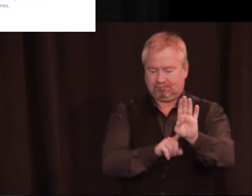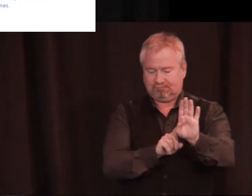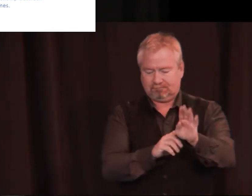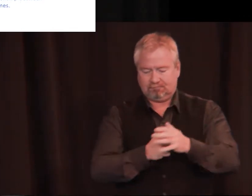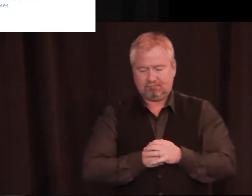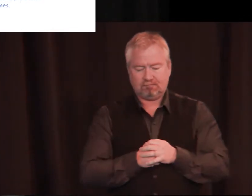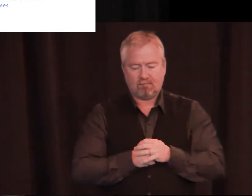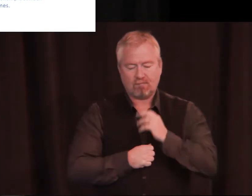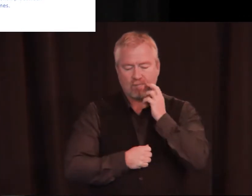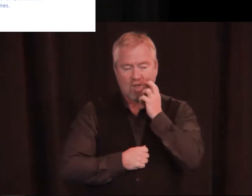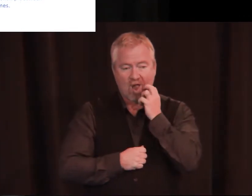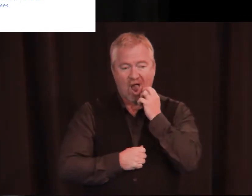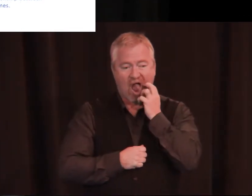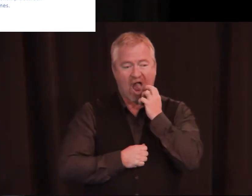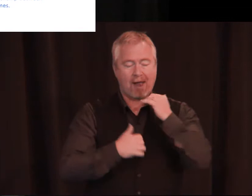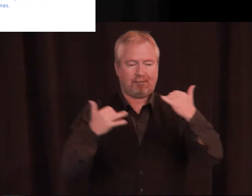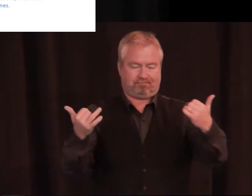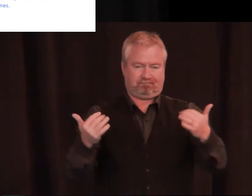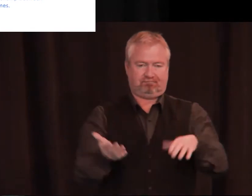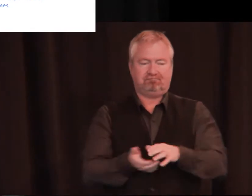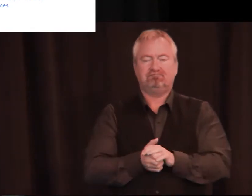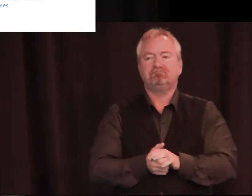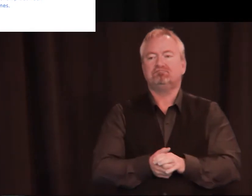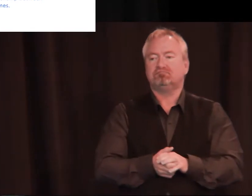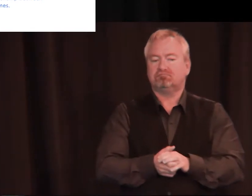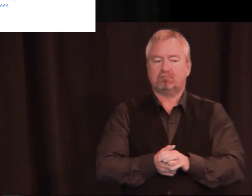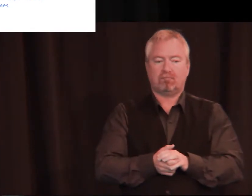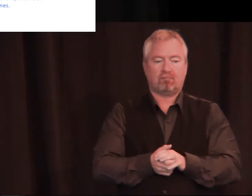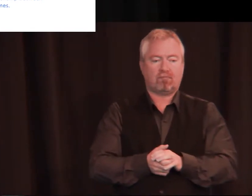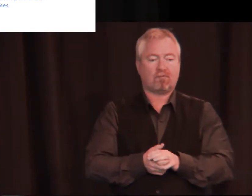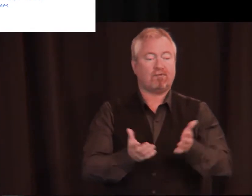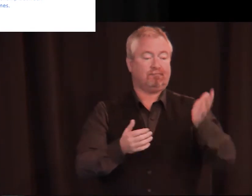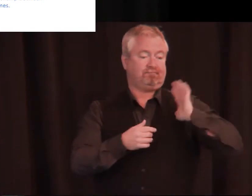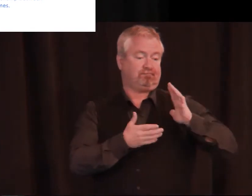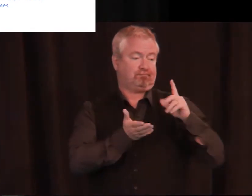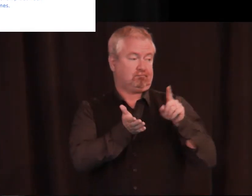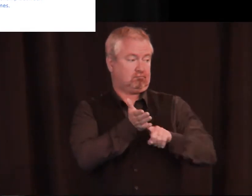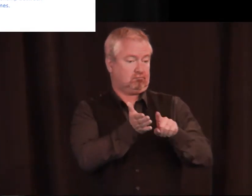So, like I said, previous research has really focused on degree of hearing loss,